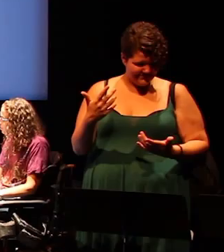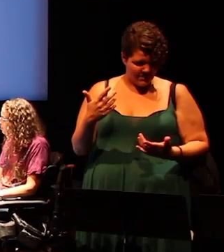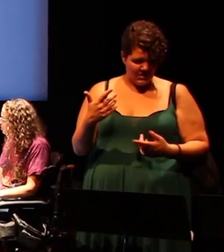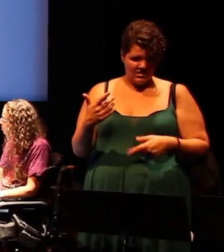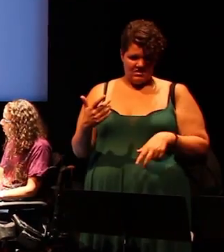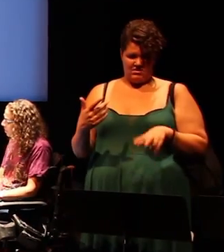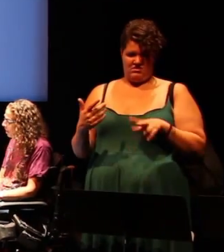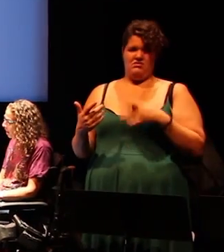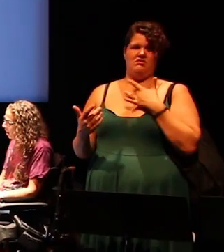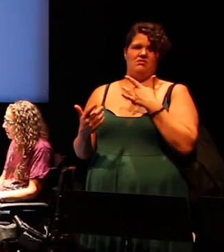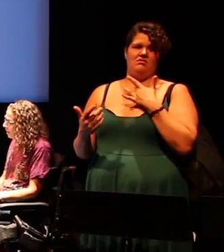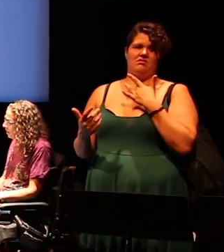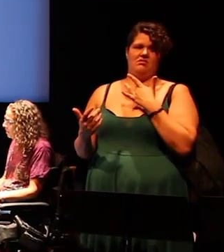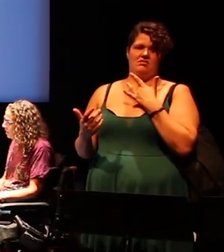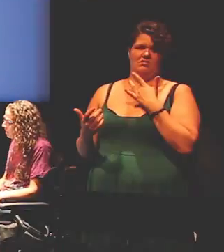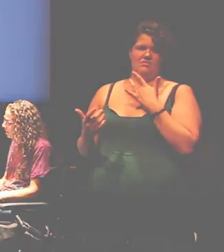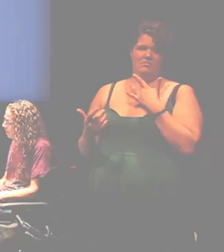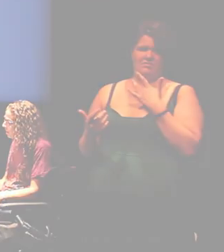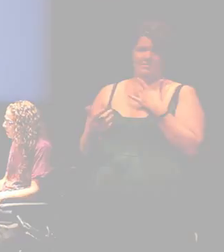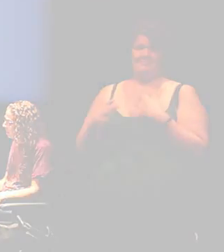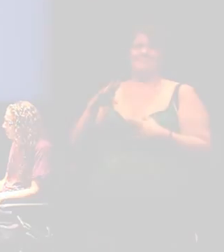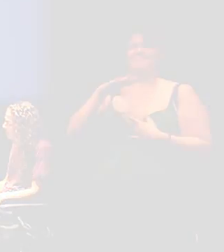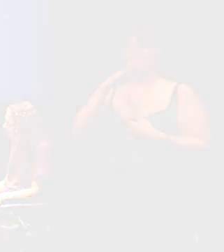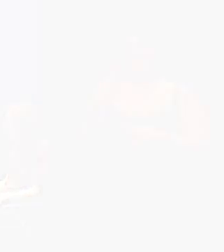She's shocked. She never calls me crooked again.